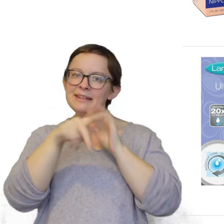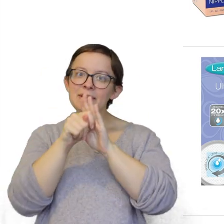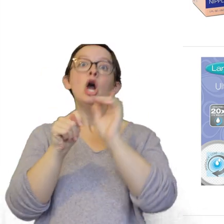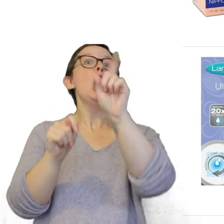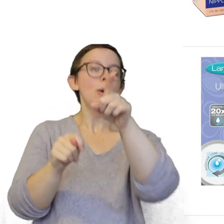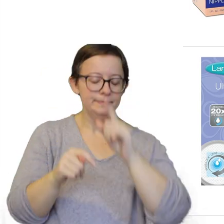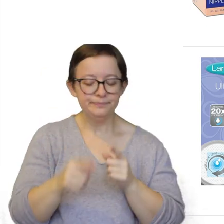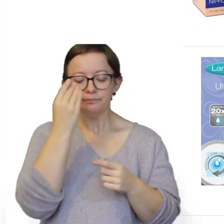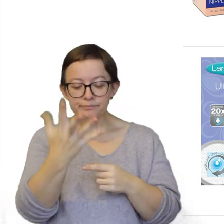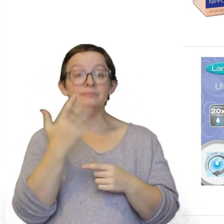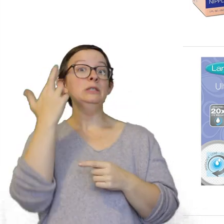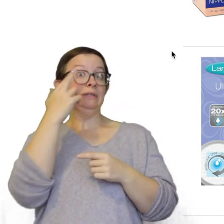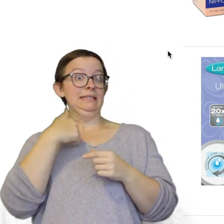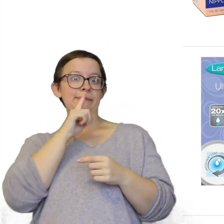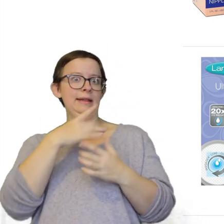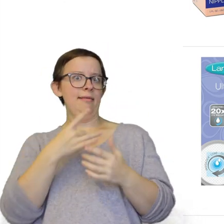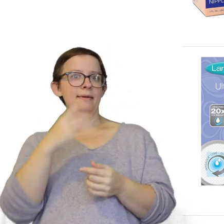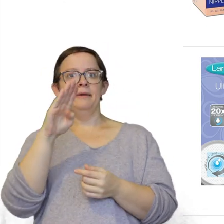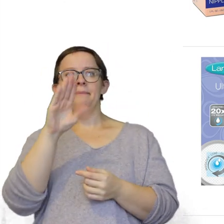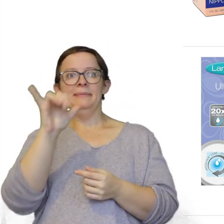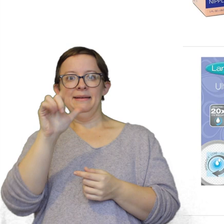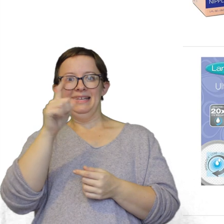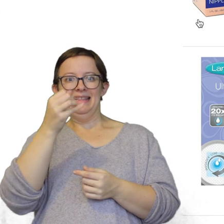Oh and by the way the reason I really like babylist.com